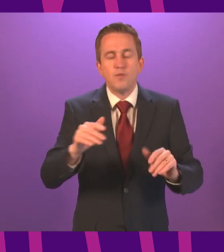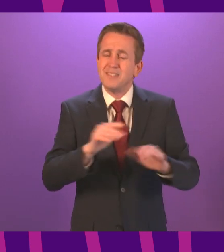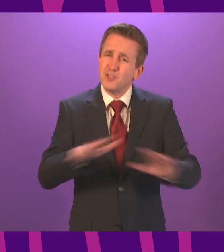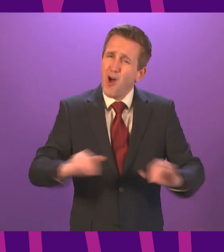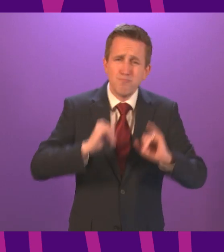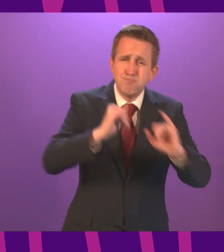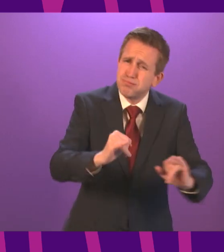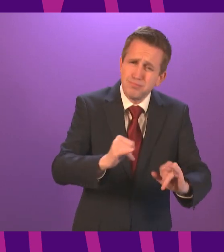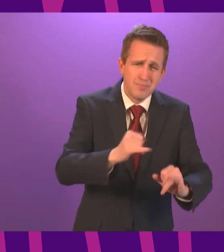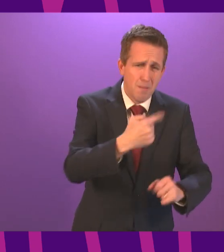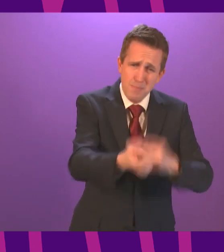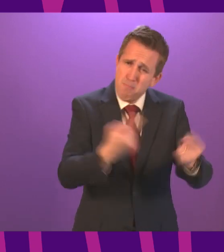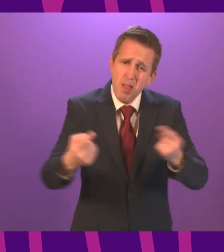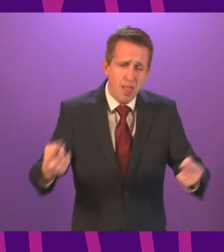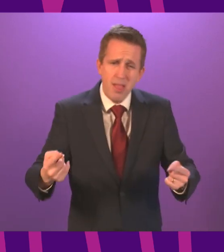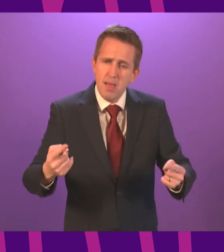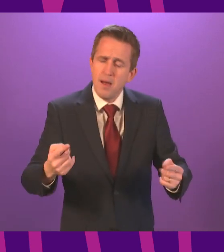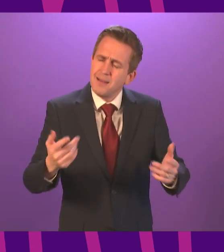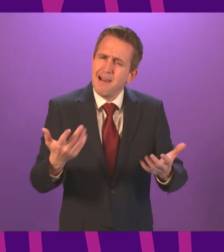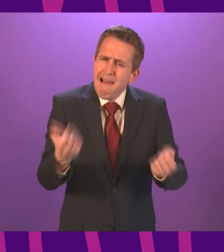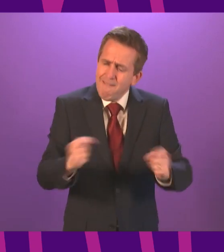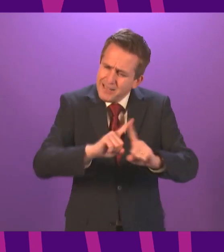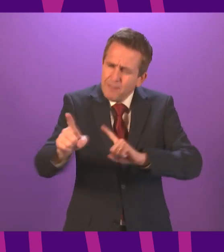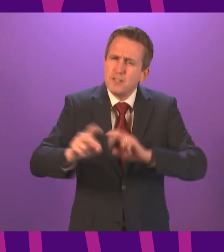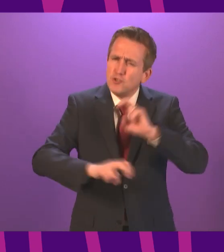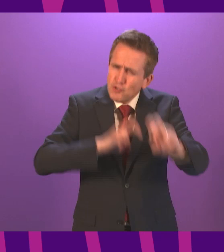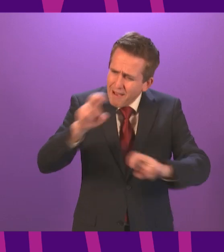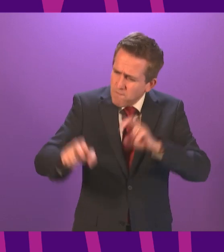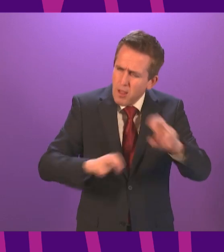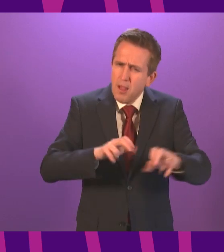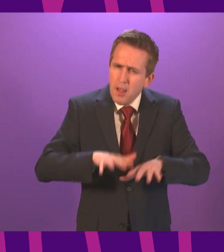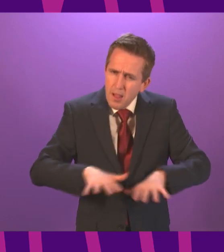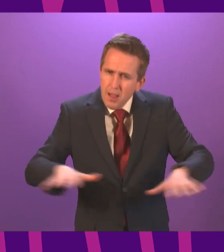There are different travel patterns and population densities in those council areas that will